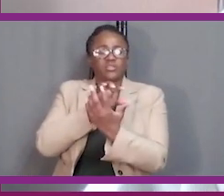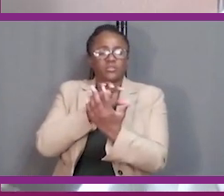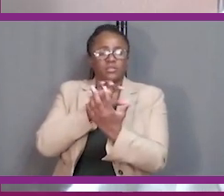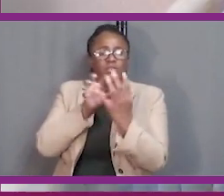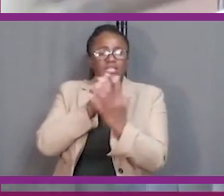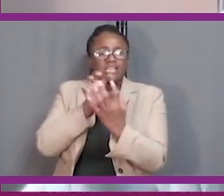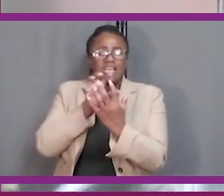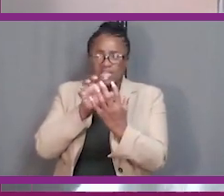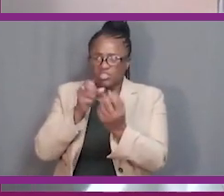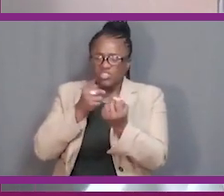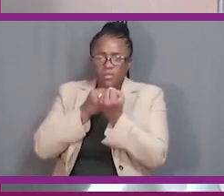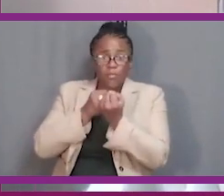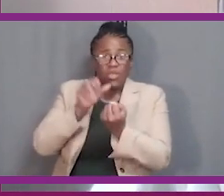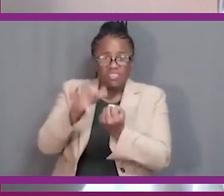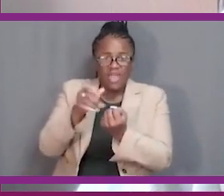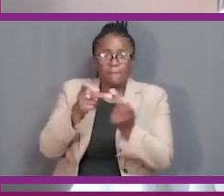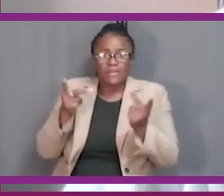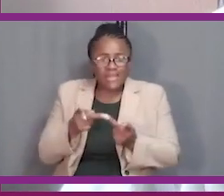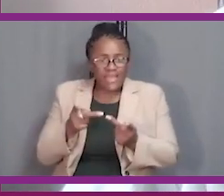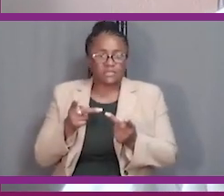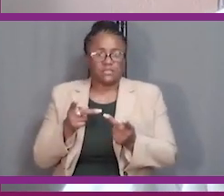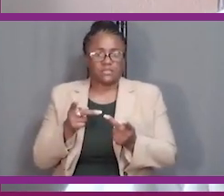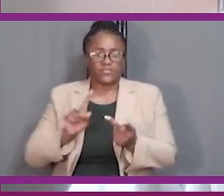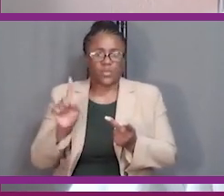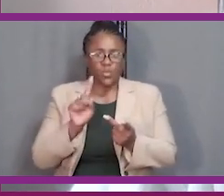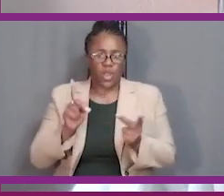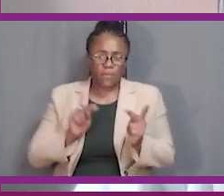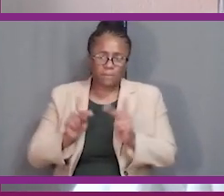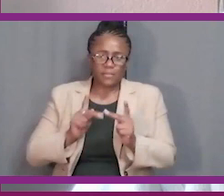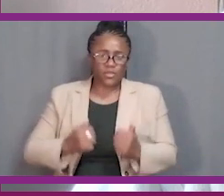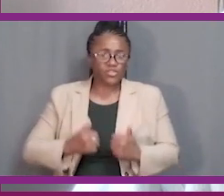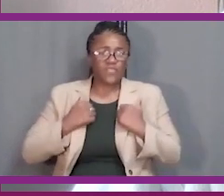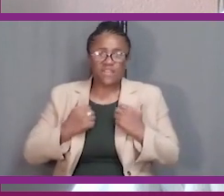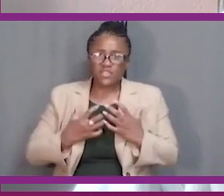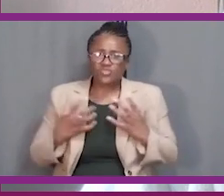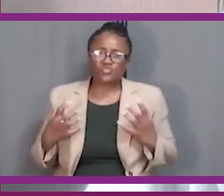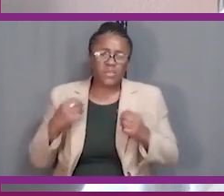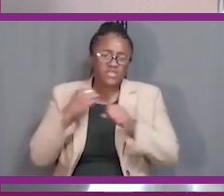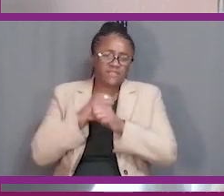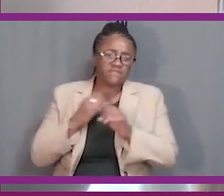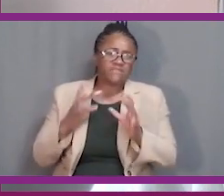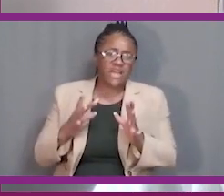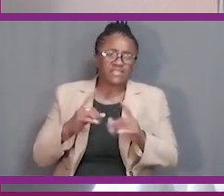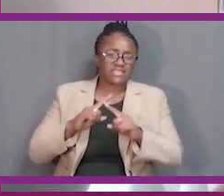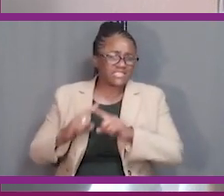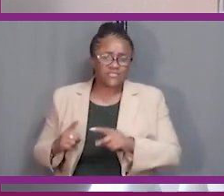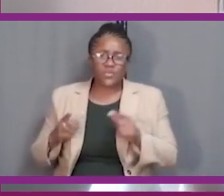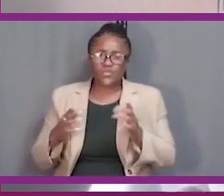violence in so many different directions, I think that has to become a key part of what we think